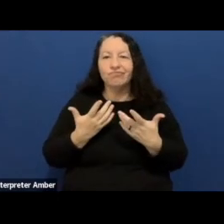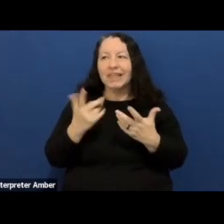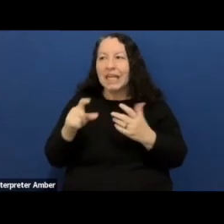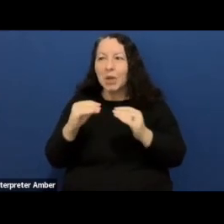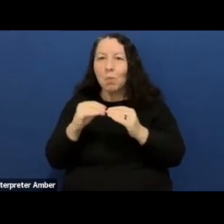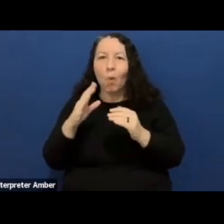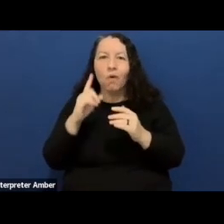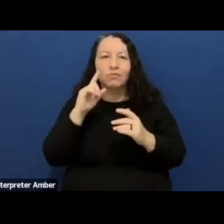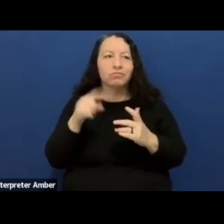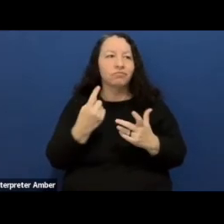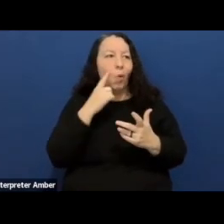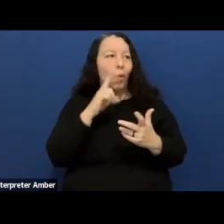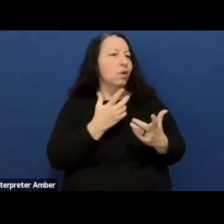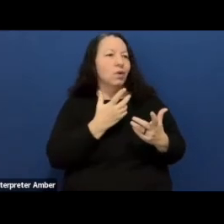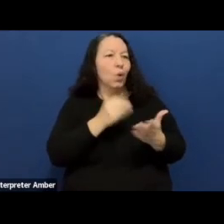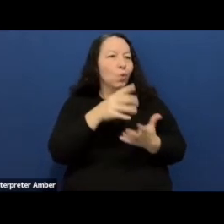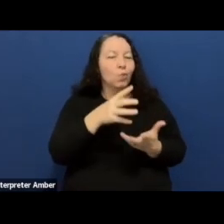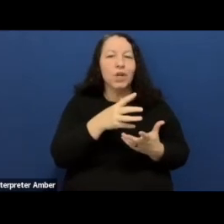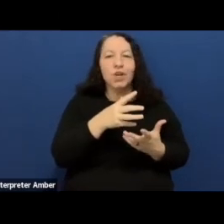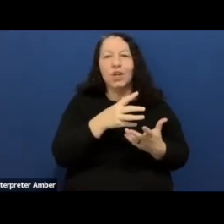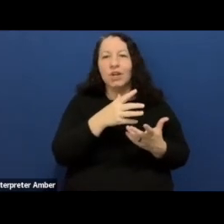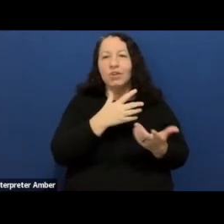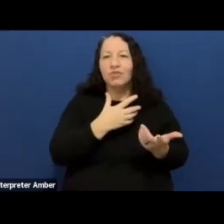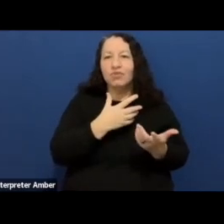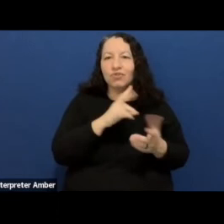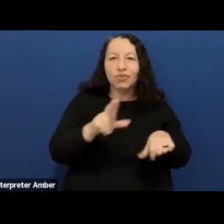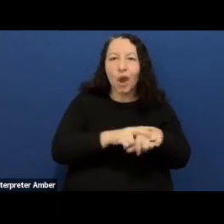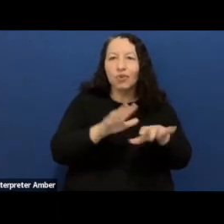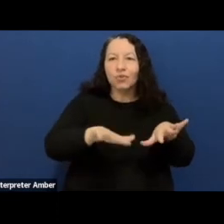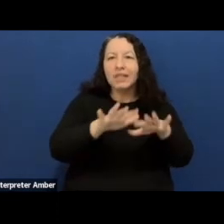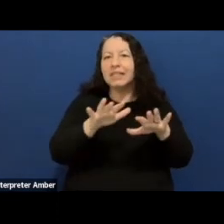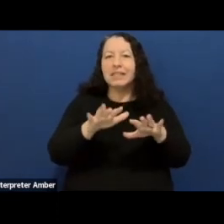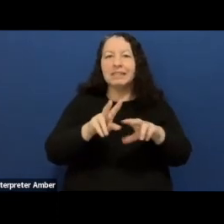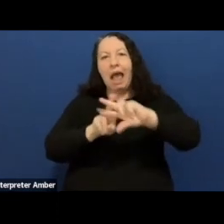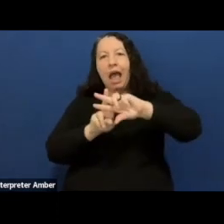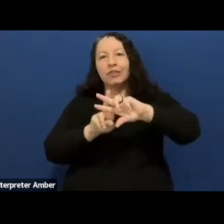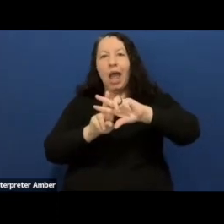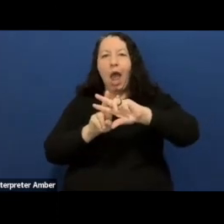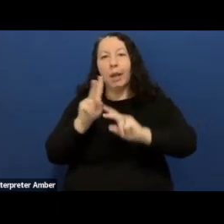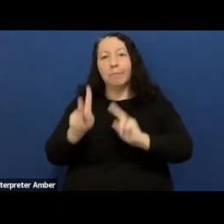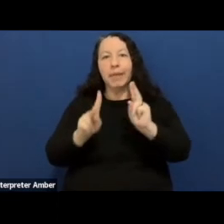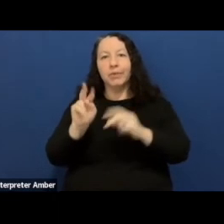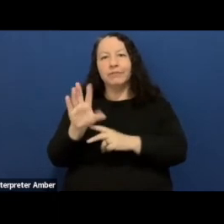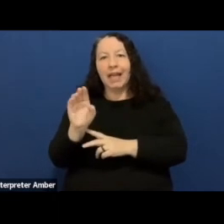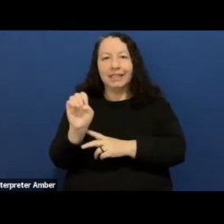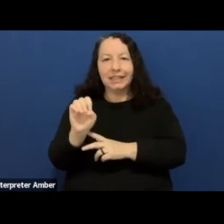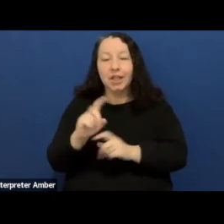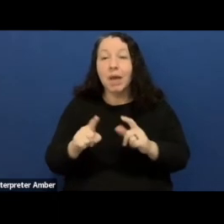over us desperately needing them for more than just rich arms and nations. #PeoplesVaccine